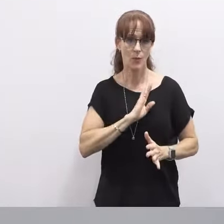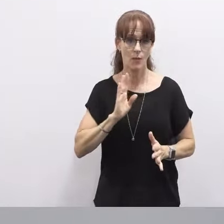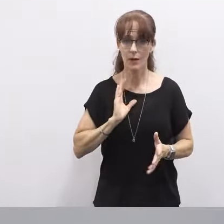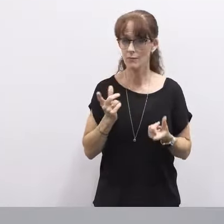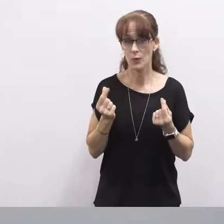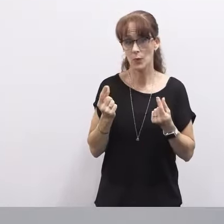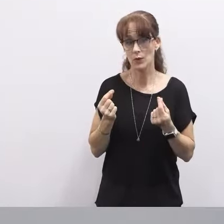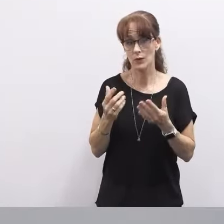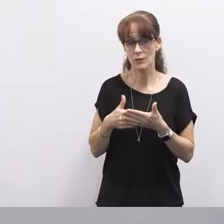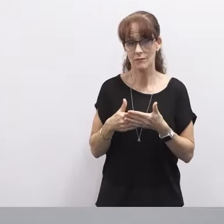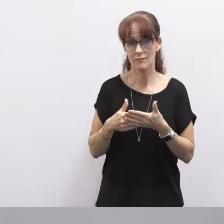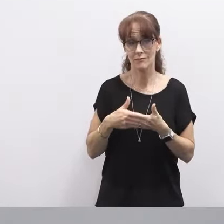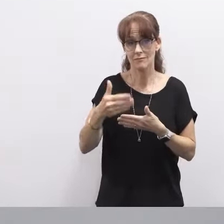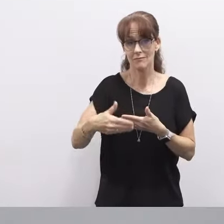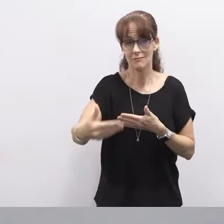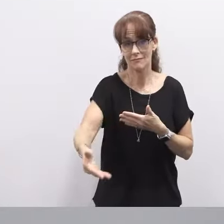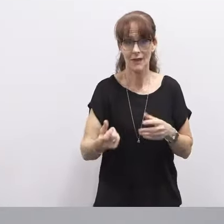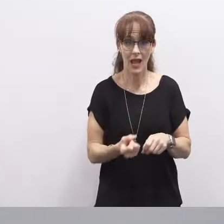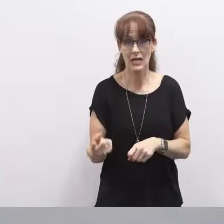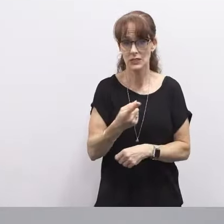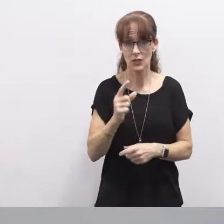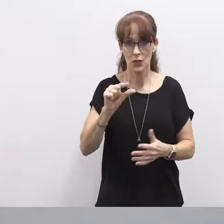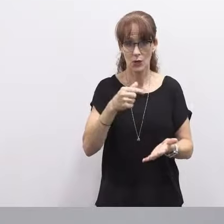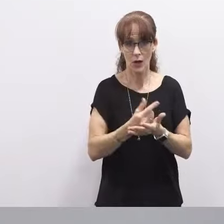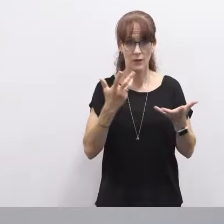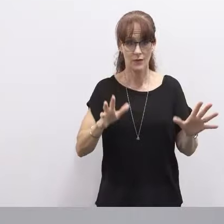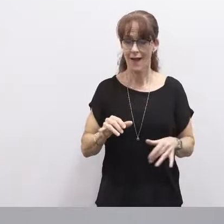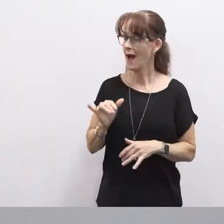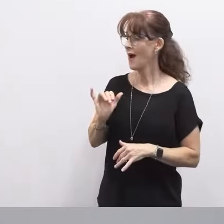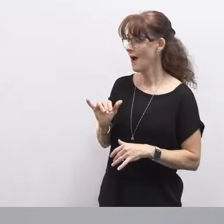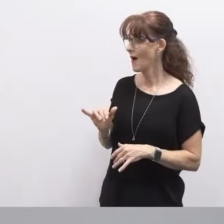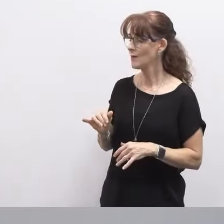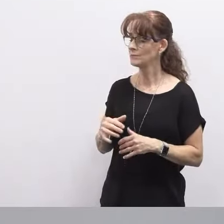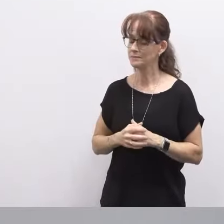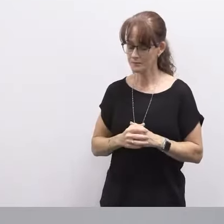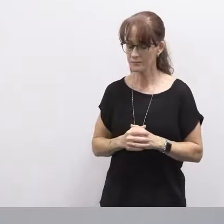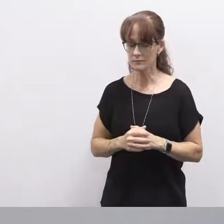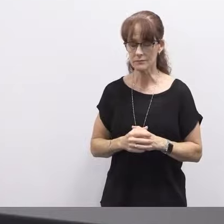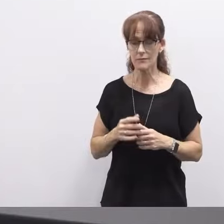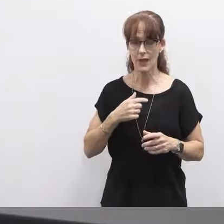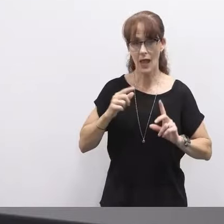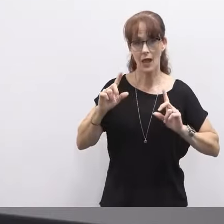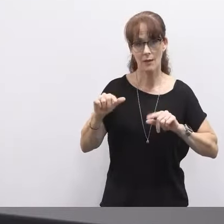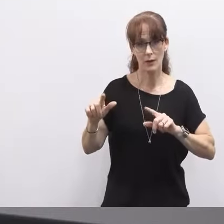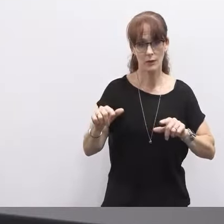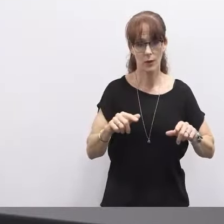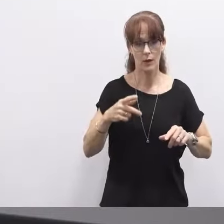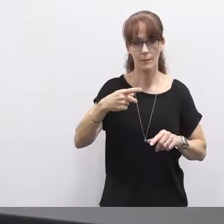what your plans are after graduation? Yeah, I mean, I've been going in the Peace Program for four years.